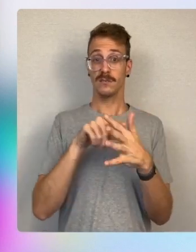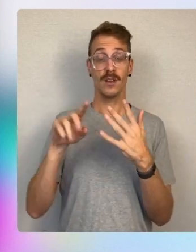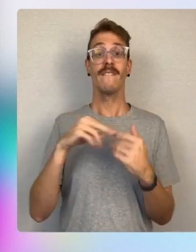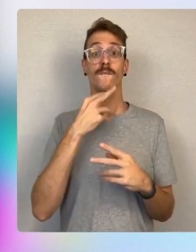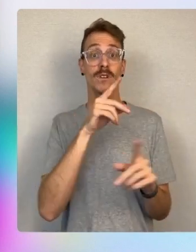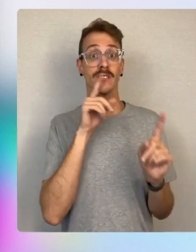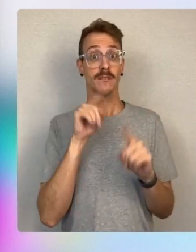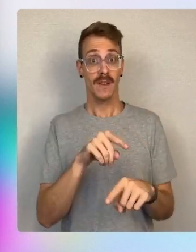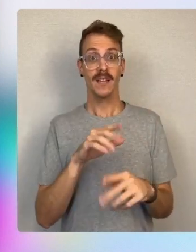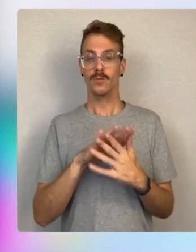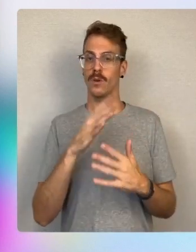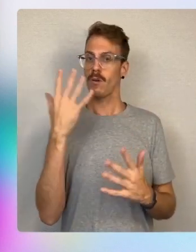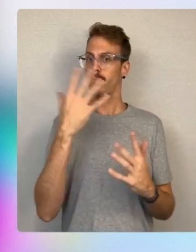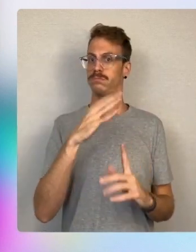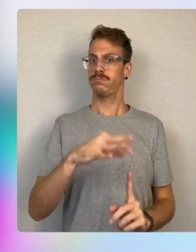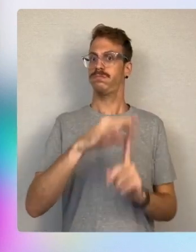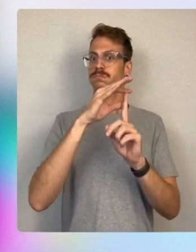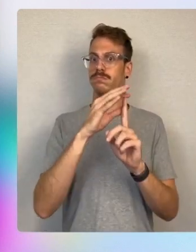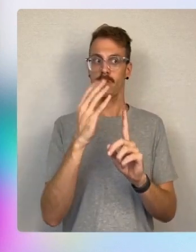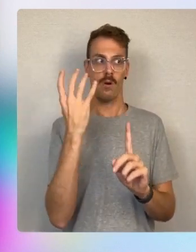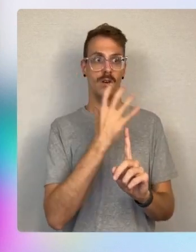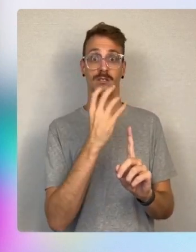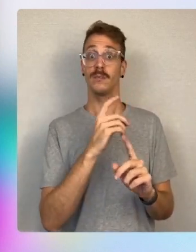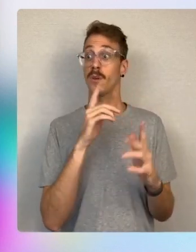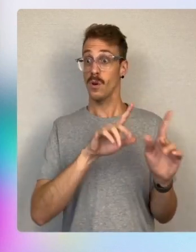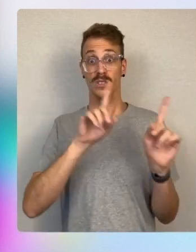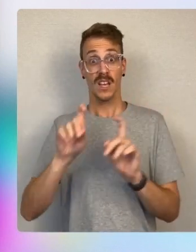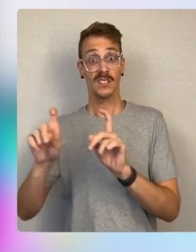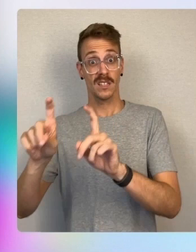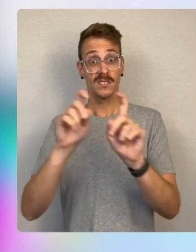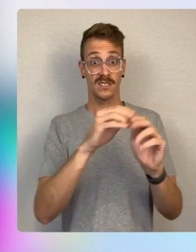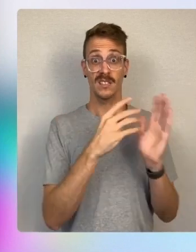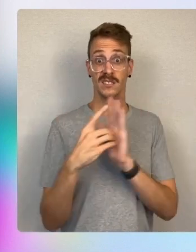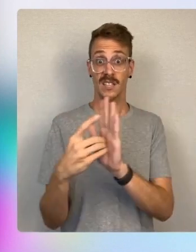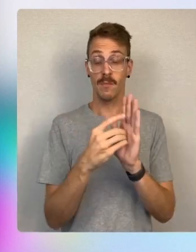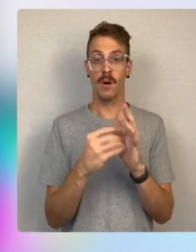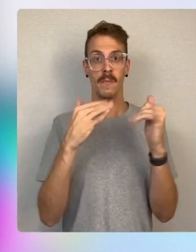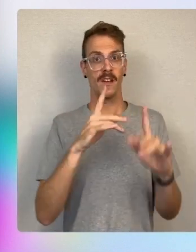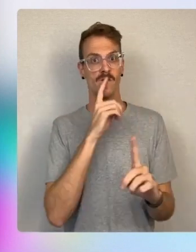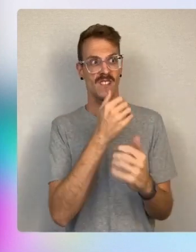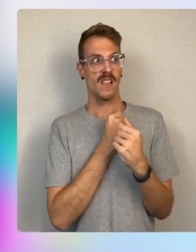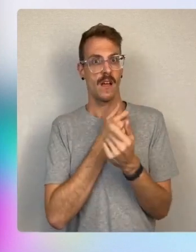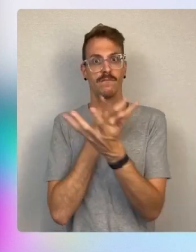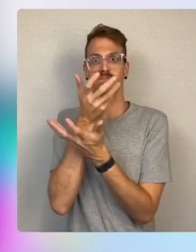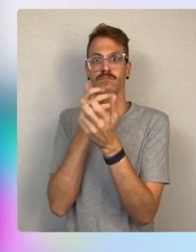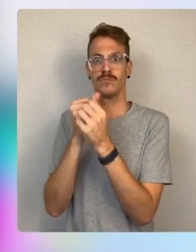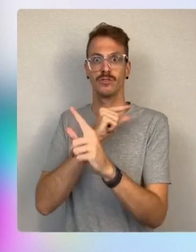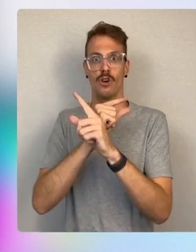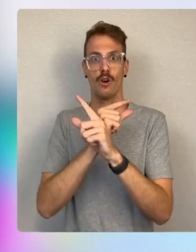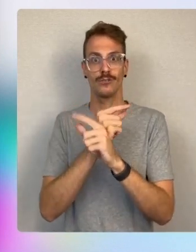at Games Comma PAX, and voice commands were a standout feature. Players really loved being able to talk to the guards.